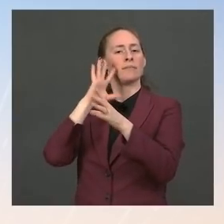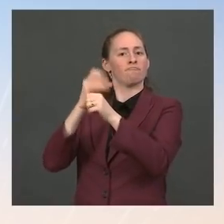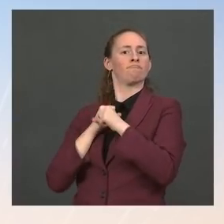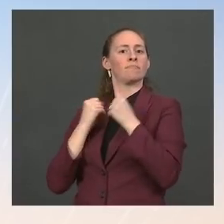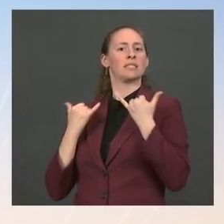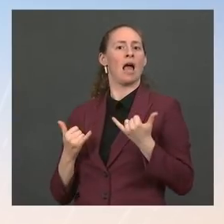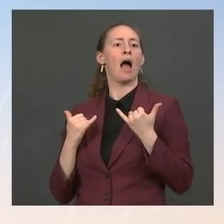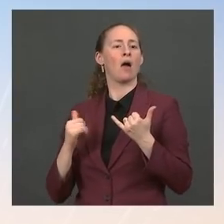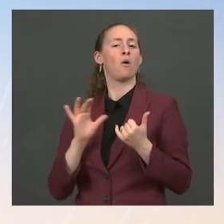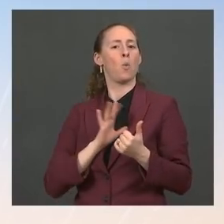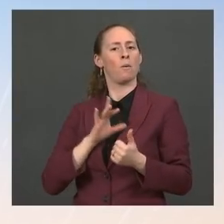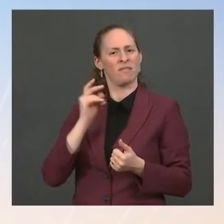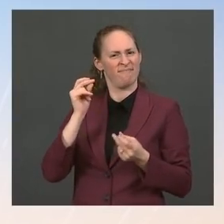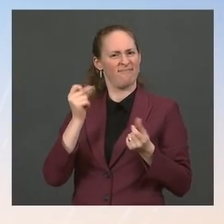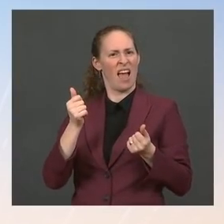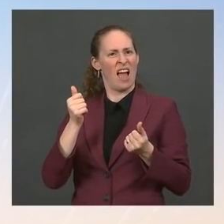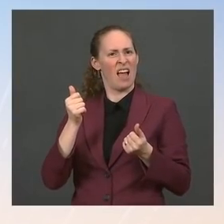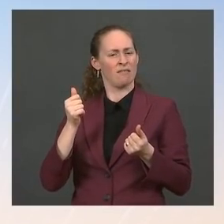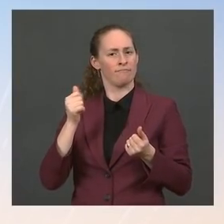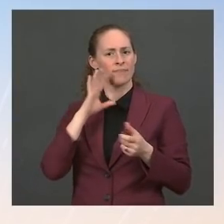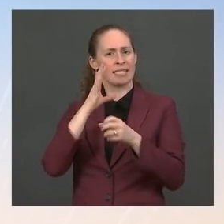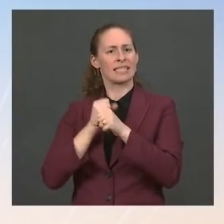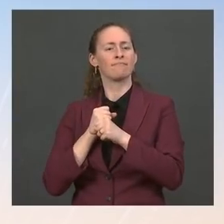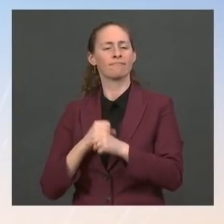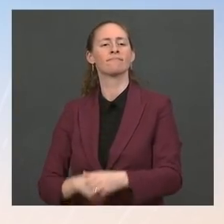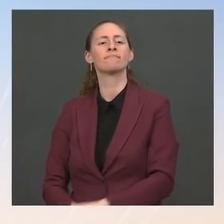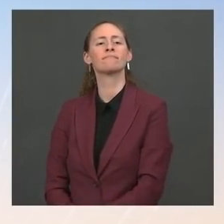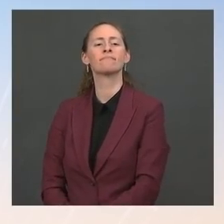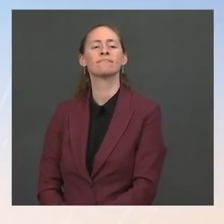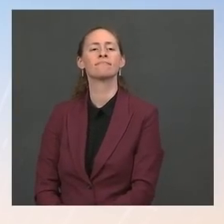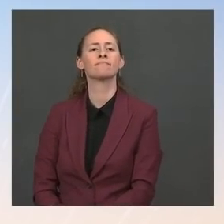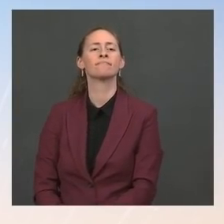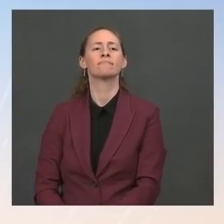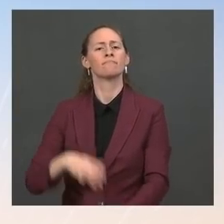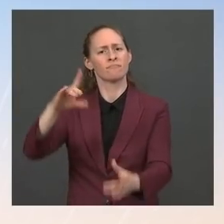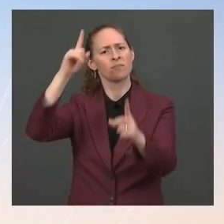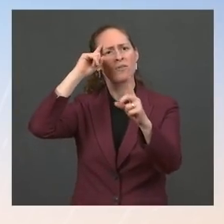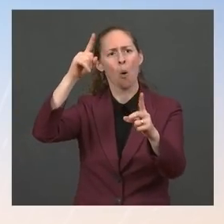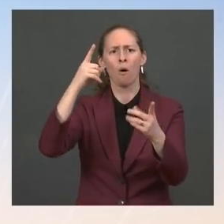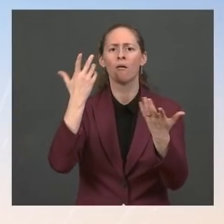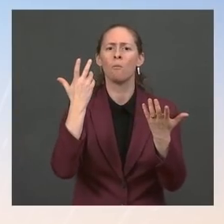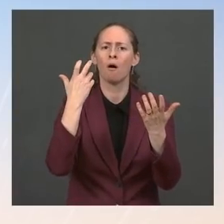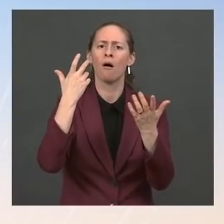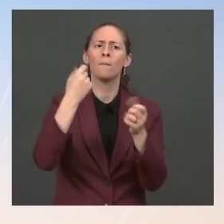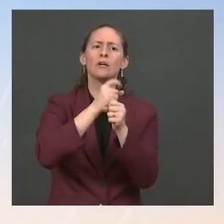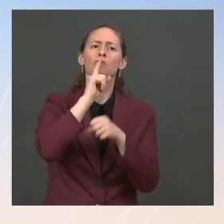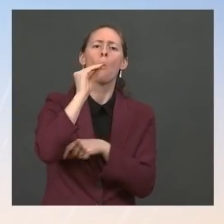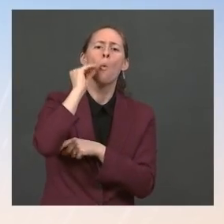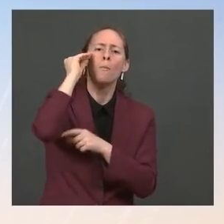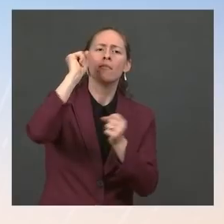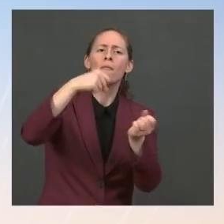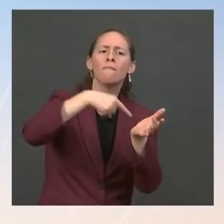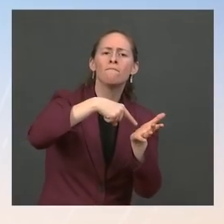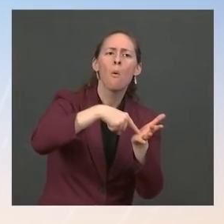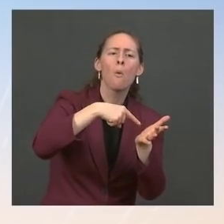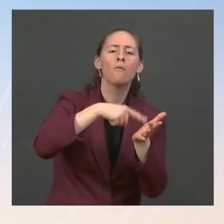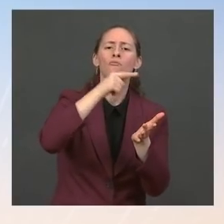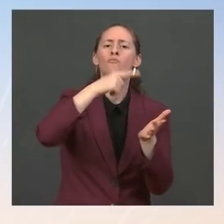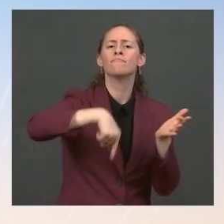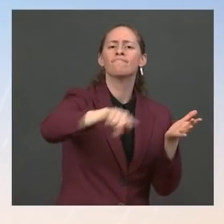or available housing that allows for options for lower-income and middle-income families. That is something that will have an impact.